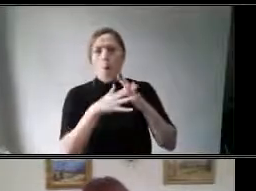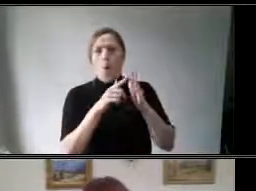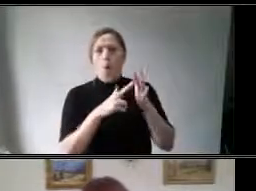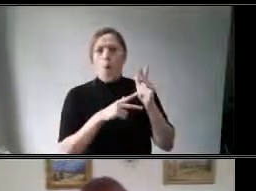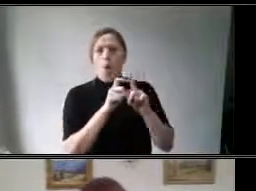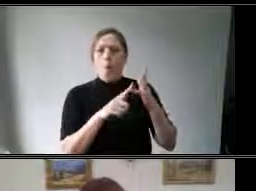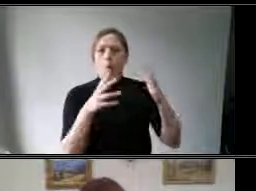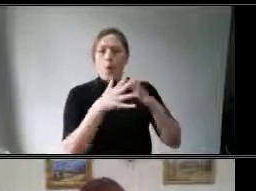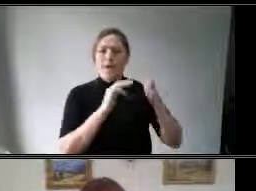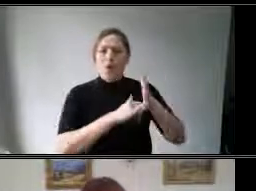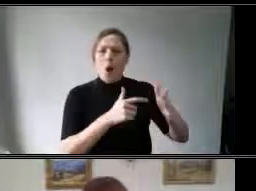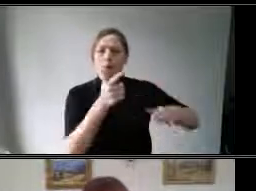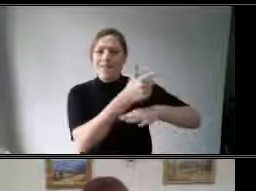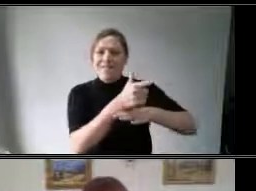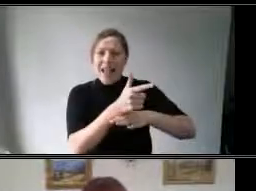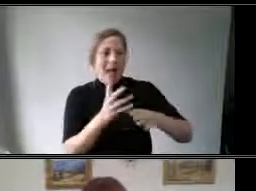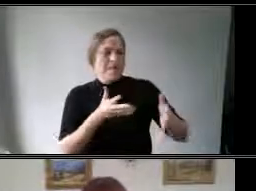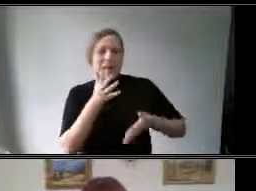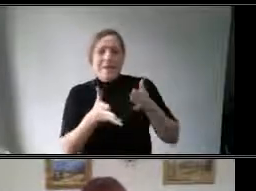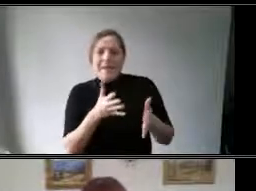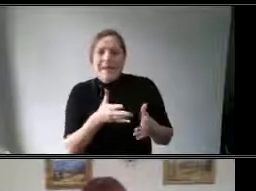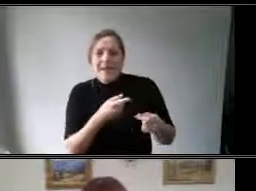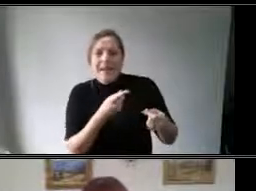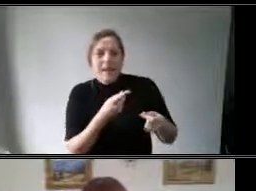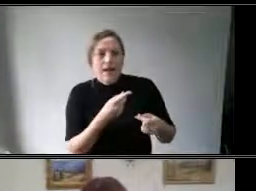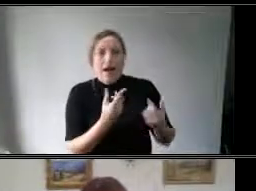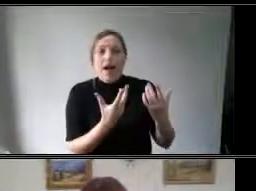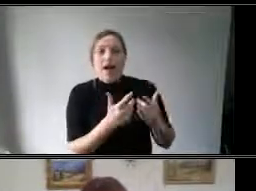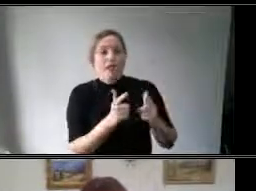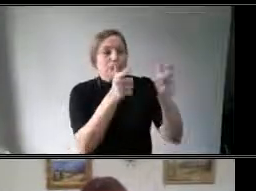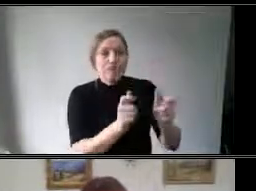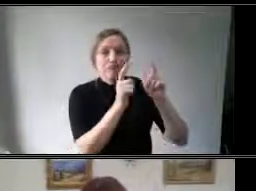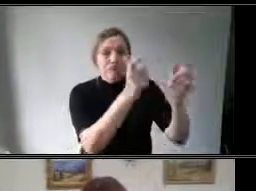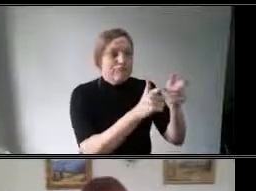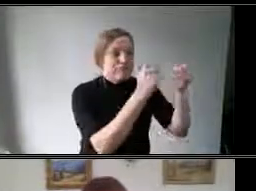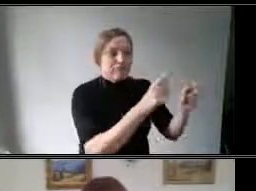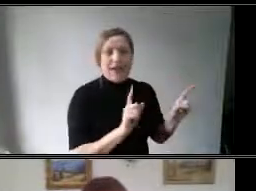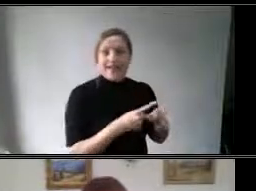go out on the shoot and work with the children you know see the directors working with the children